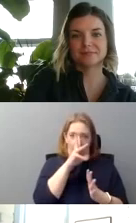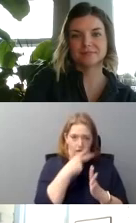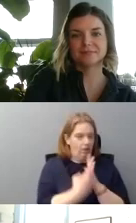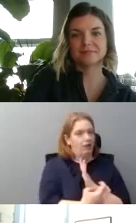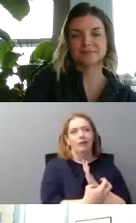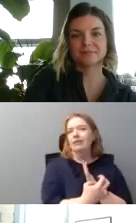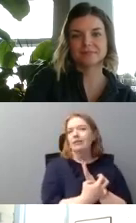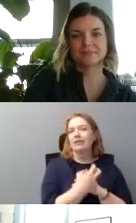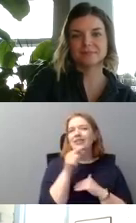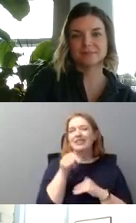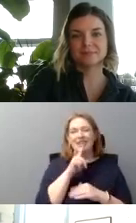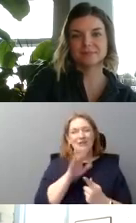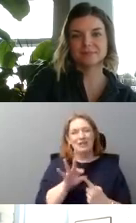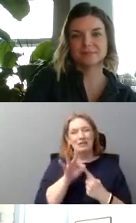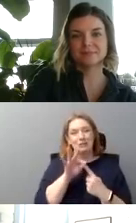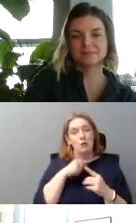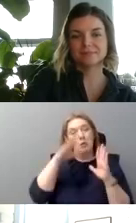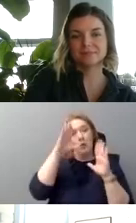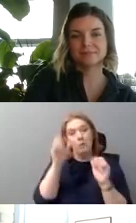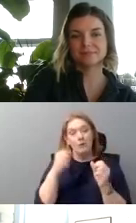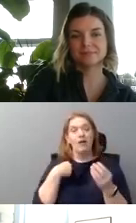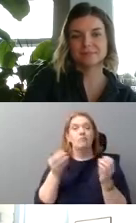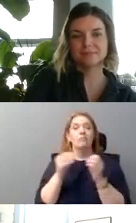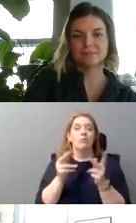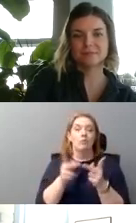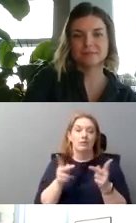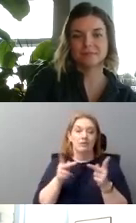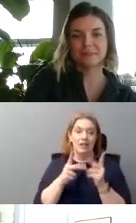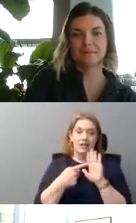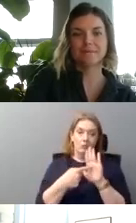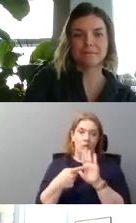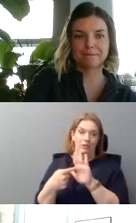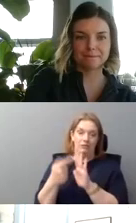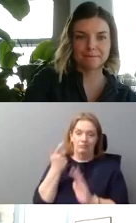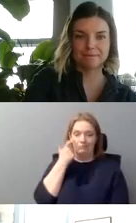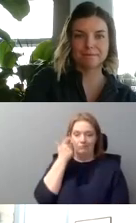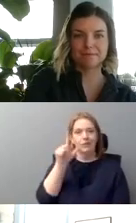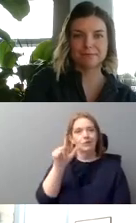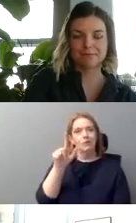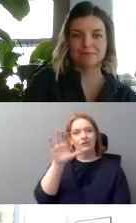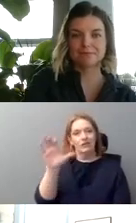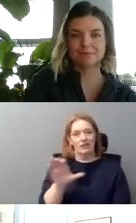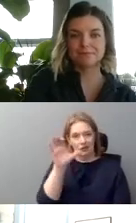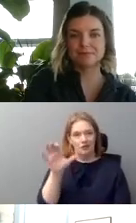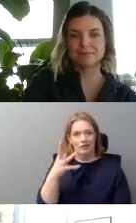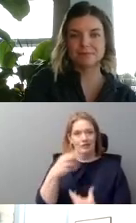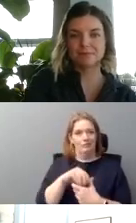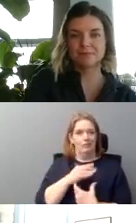We hope to get more sites representing the 21st century into the HAHS network. This has to do with